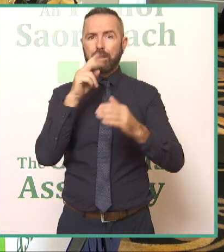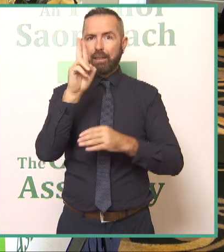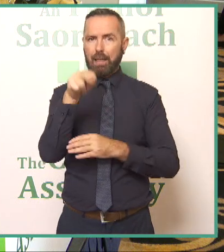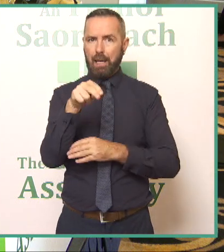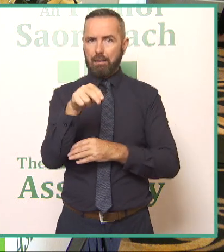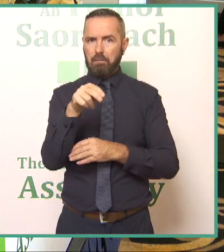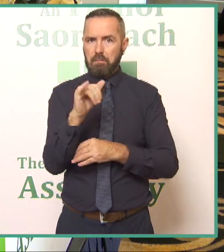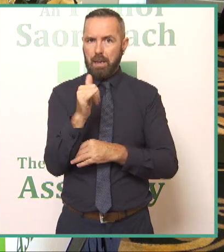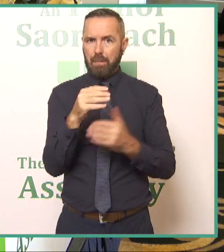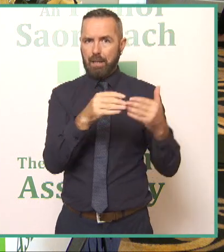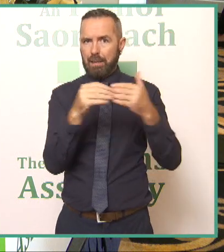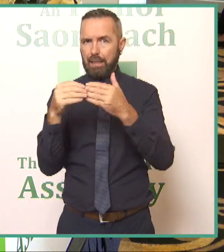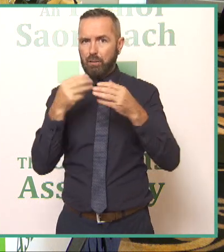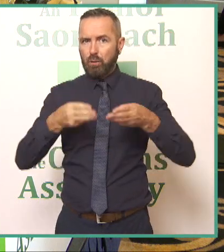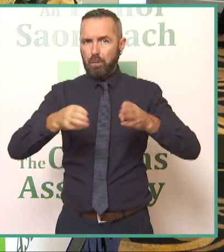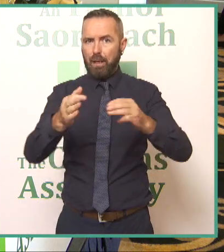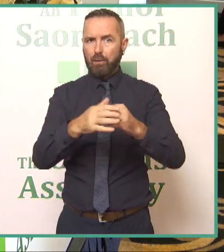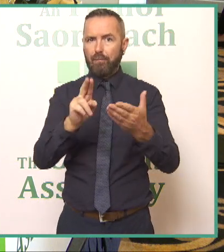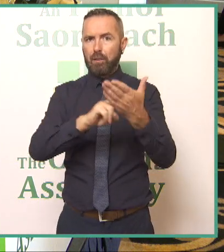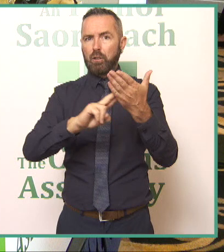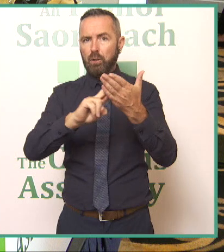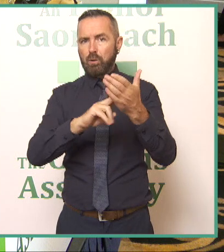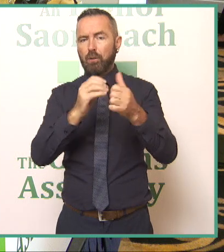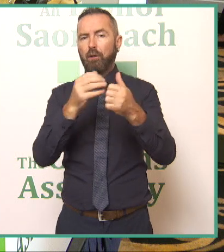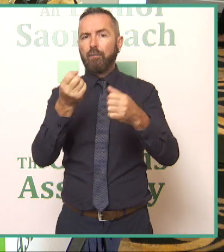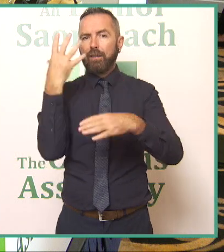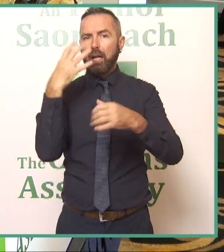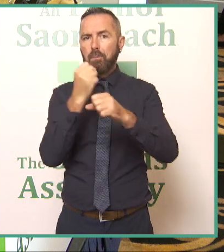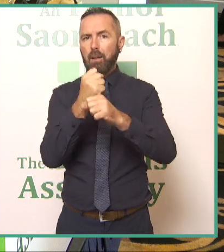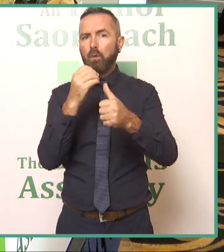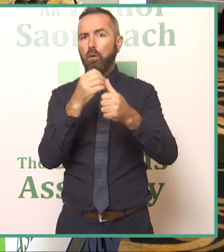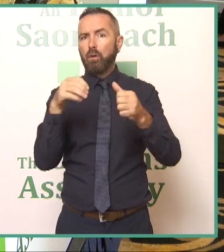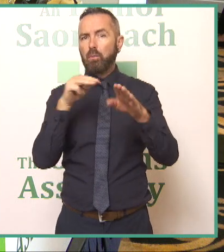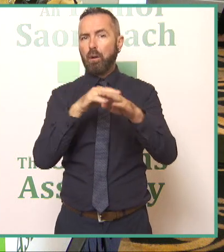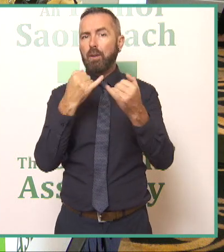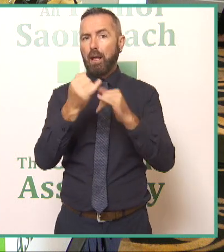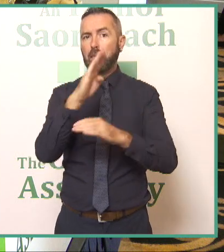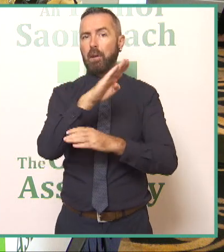us down a route of exacerbating other problems like biodiversity so we just need to be careful